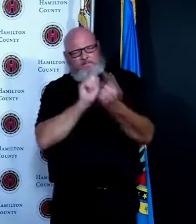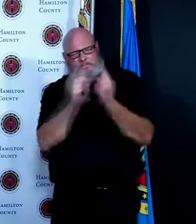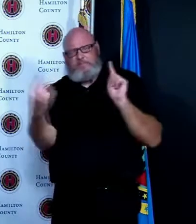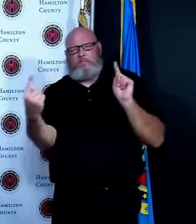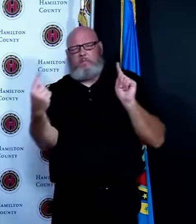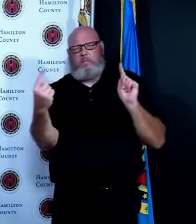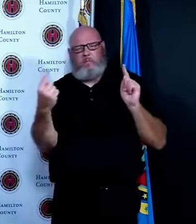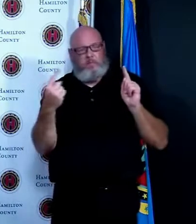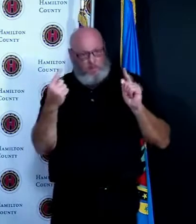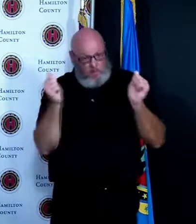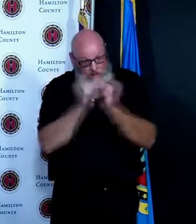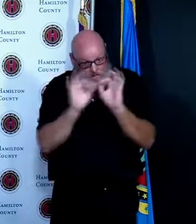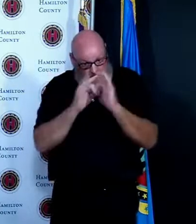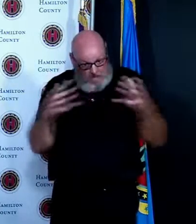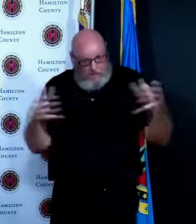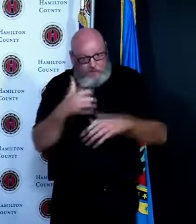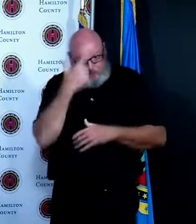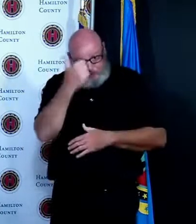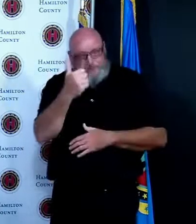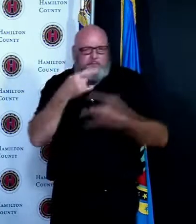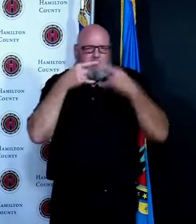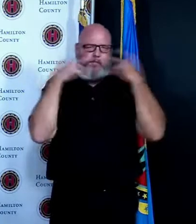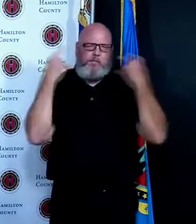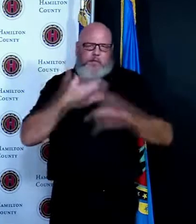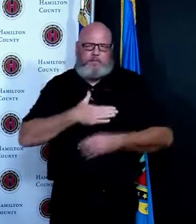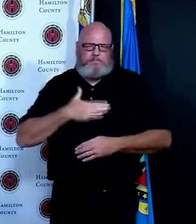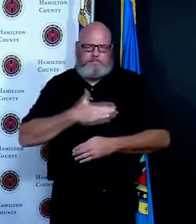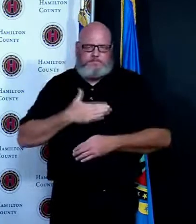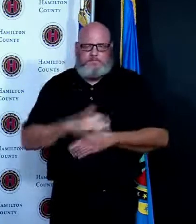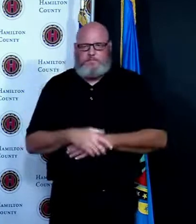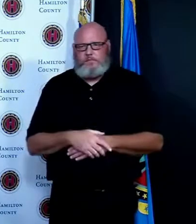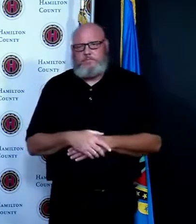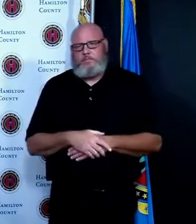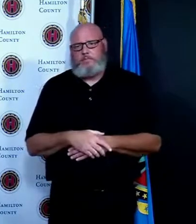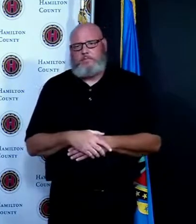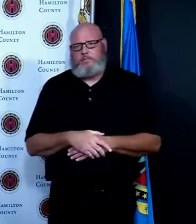and really you know maybe if you used to have 30 people over your house for thanksgiving maybe